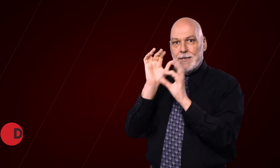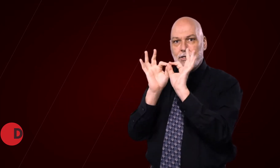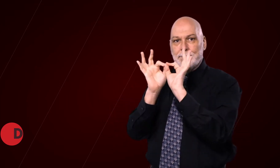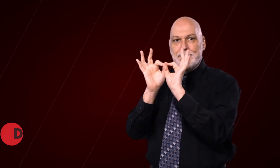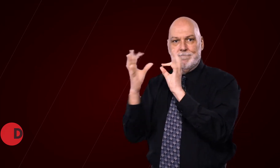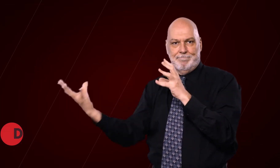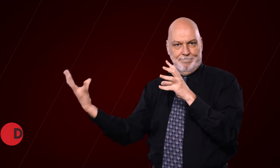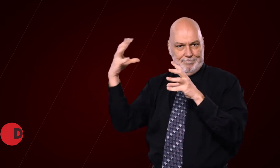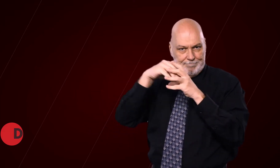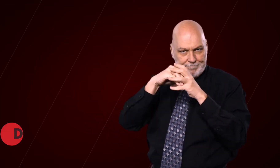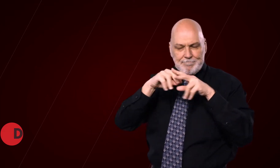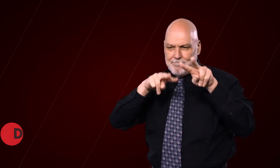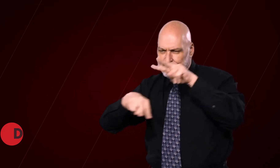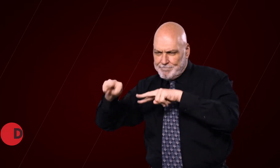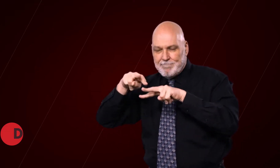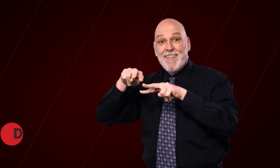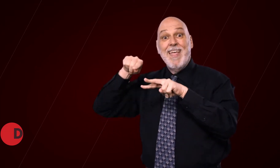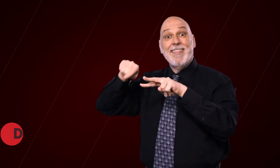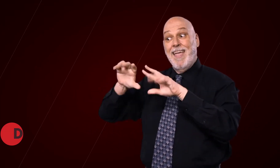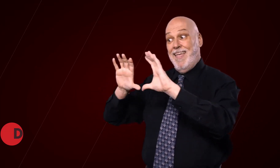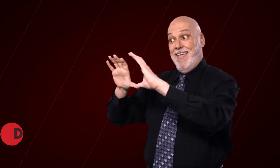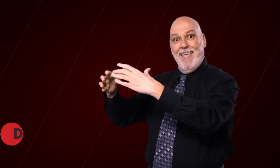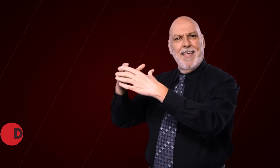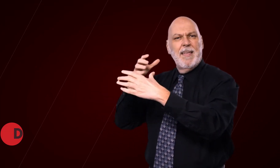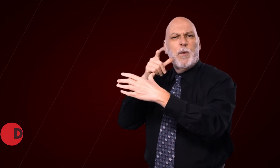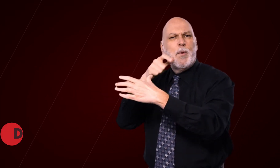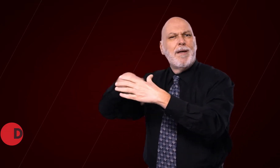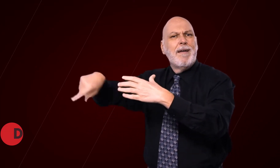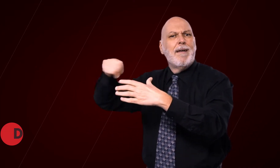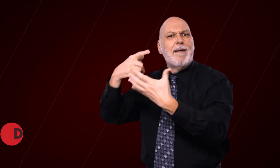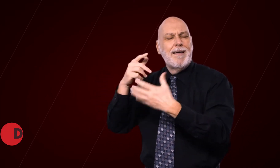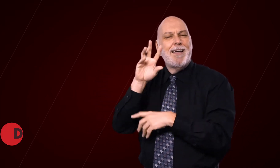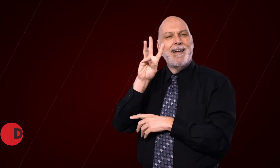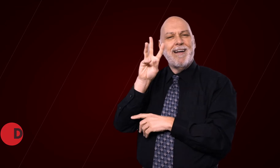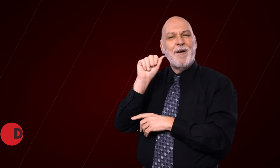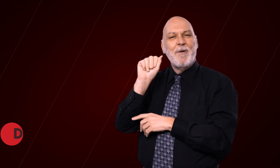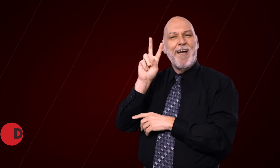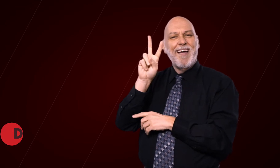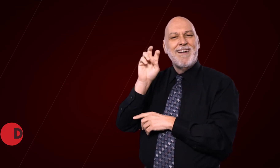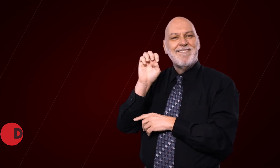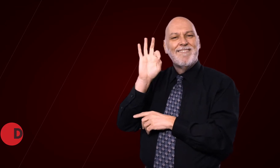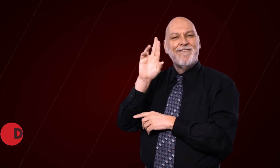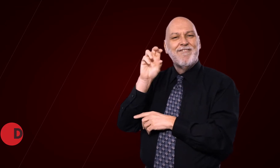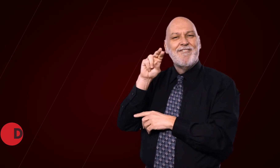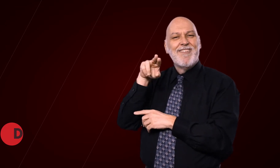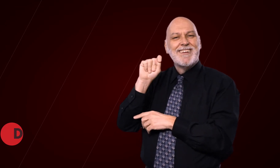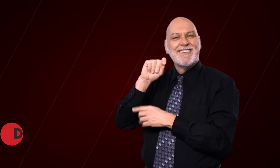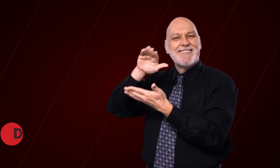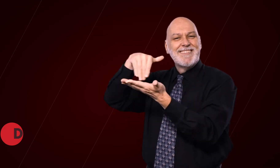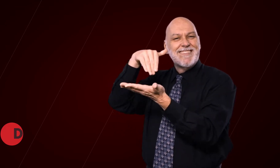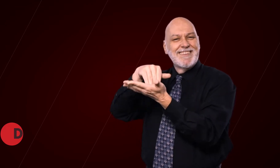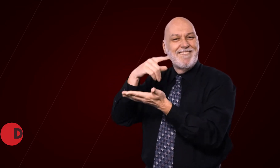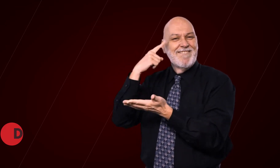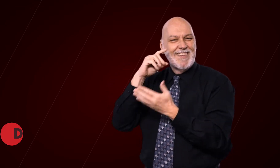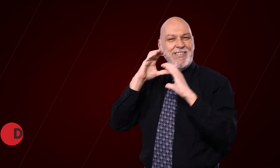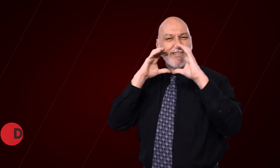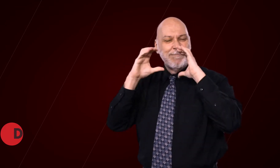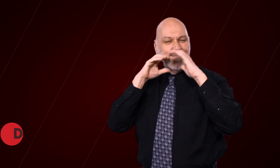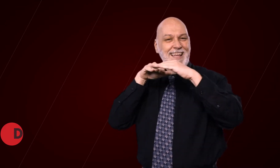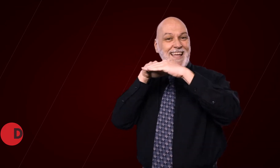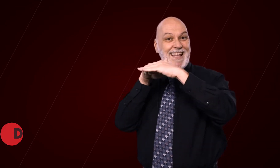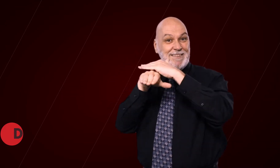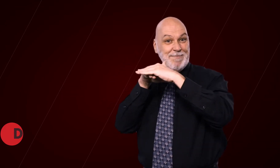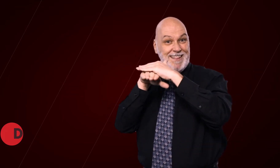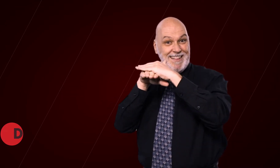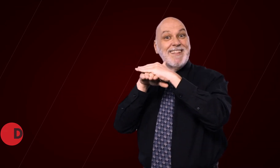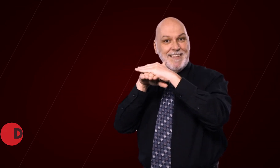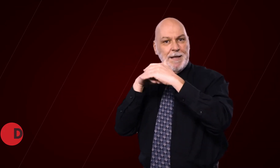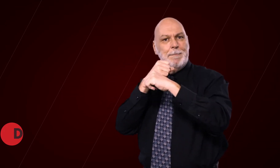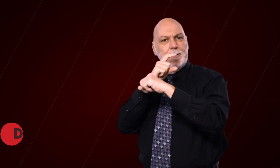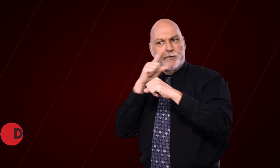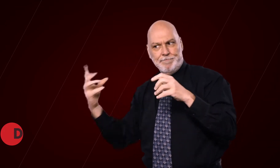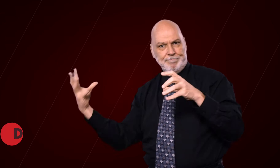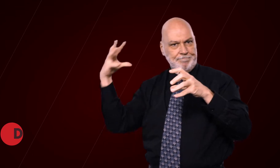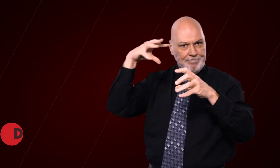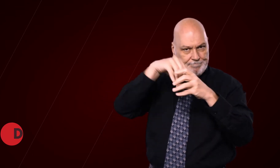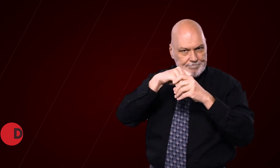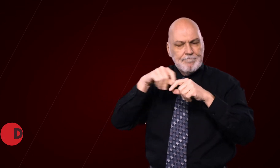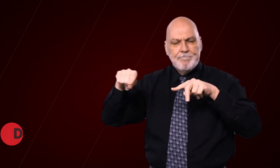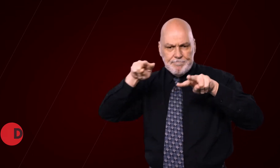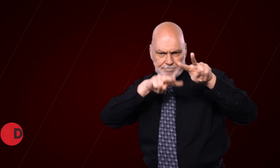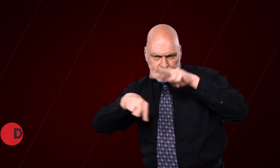ASL interpreting through Wavefront Centre for Communication Accessibility,